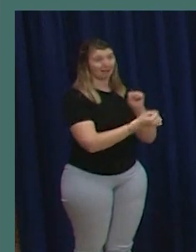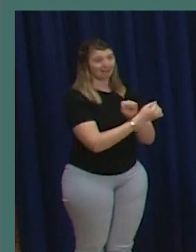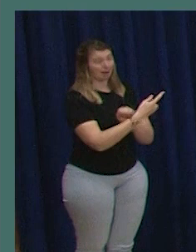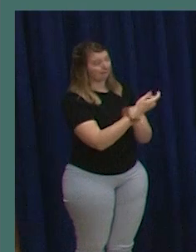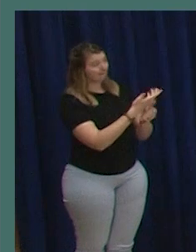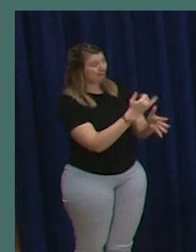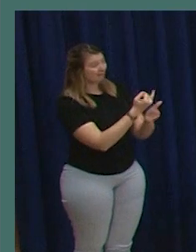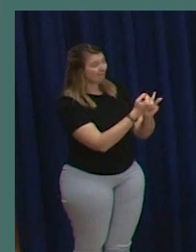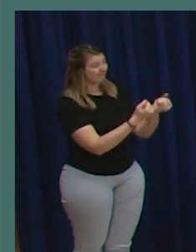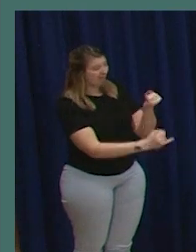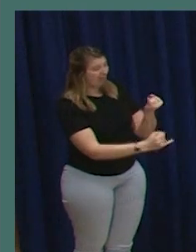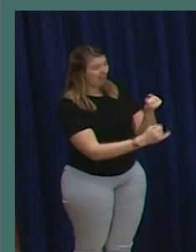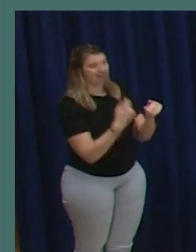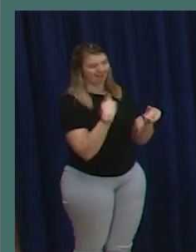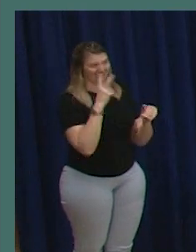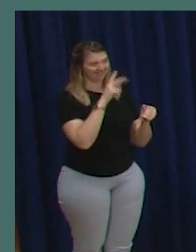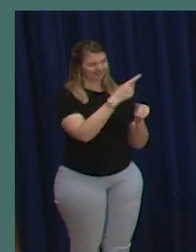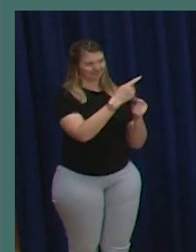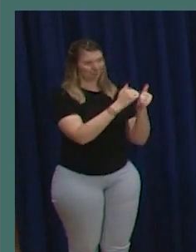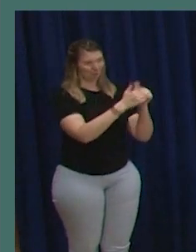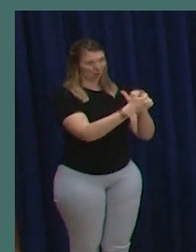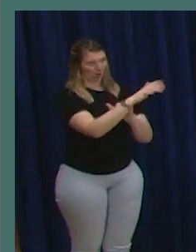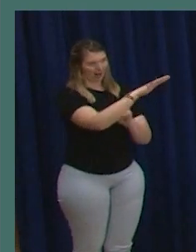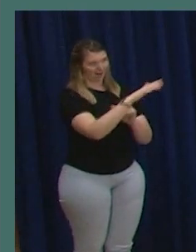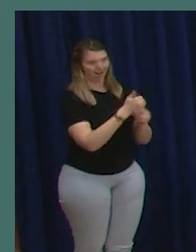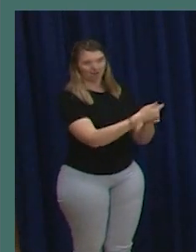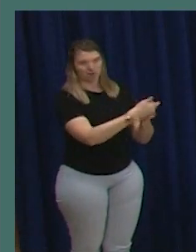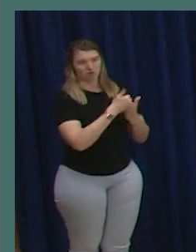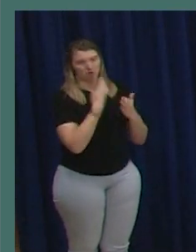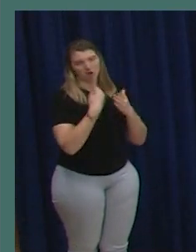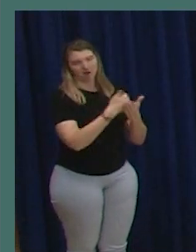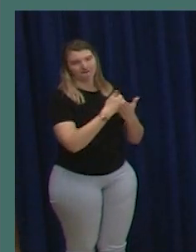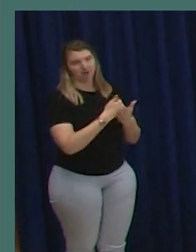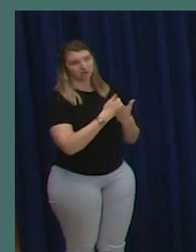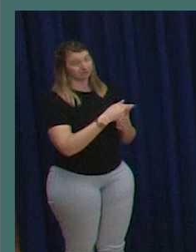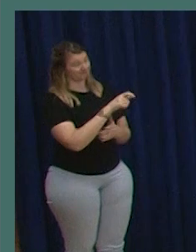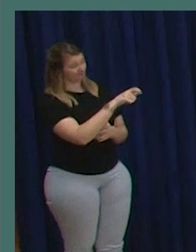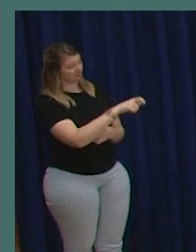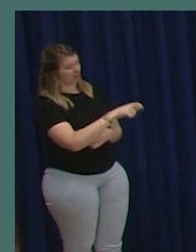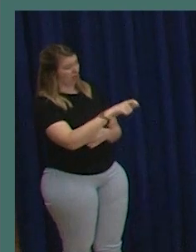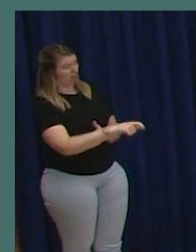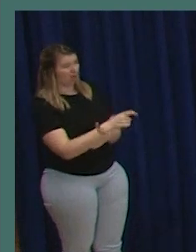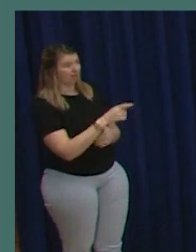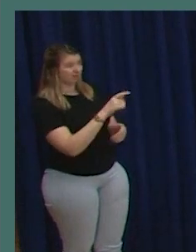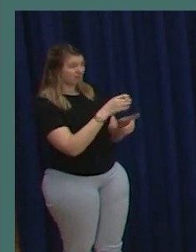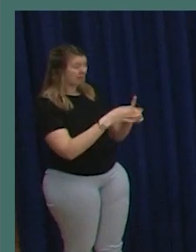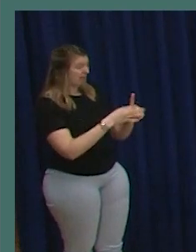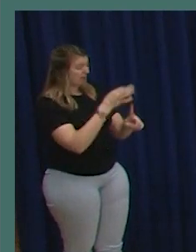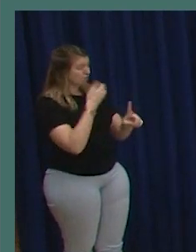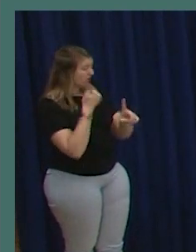who's given some very helpful advice on how you study different with ADHD, mark's got up 40% okay,